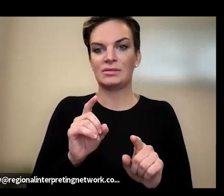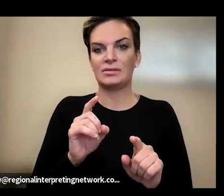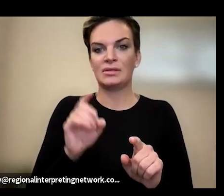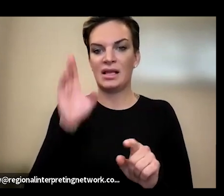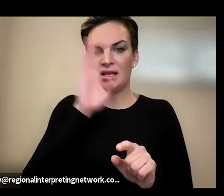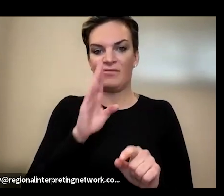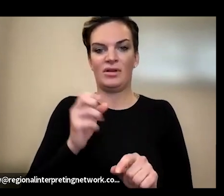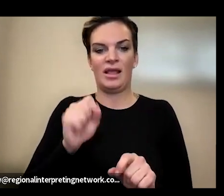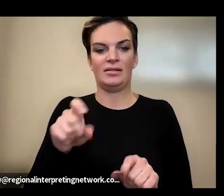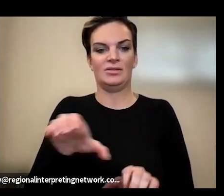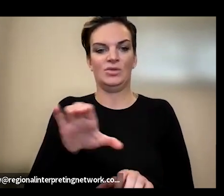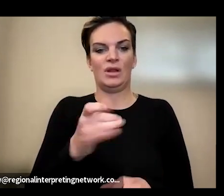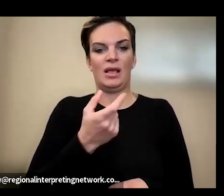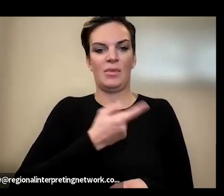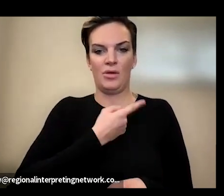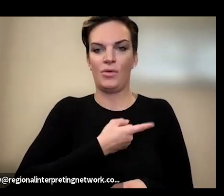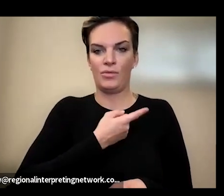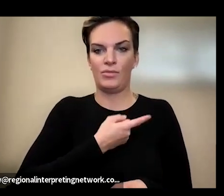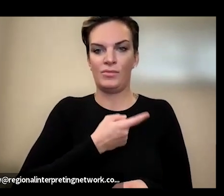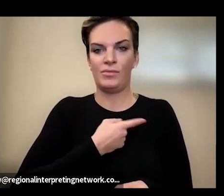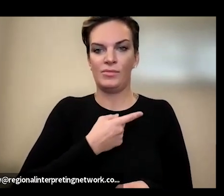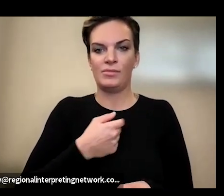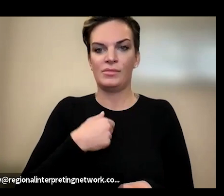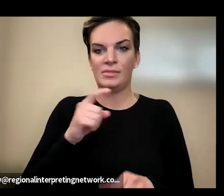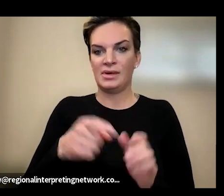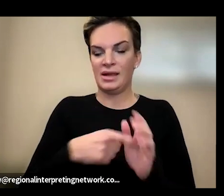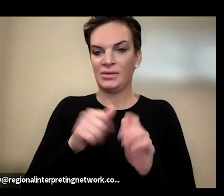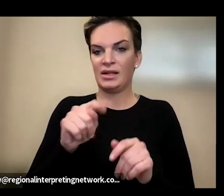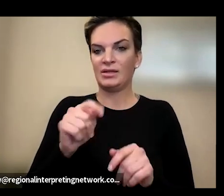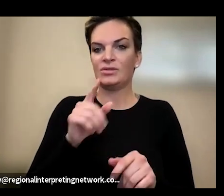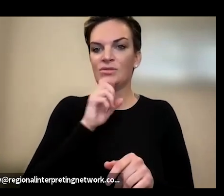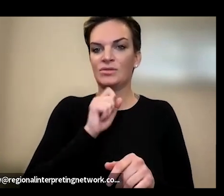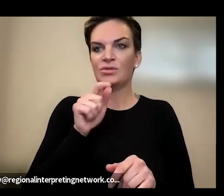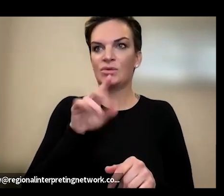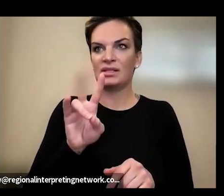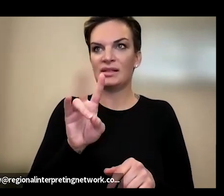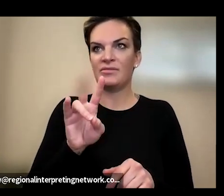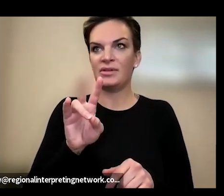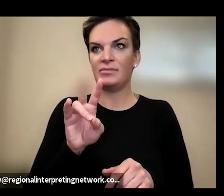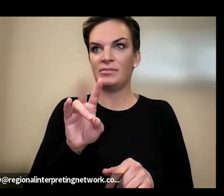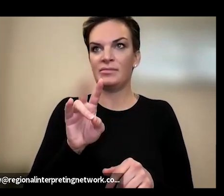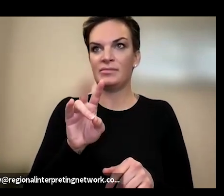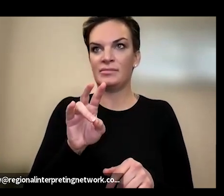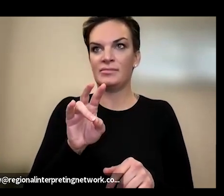do that before. I had to, at 27, figure out how to appeal a health insurance claim, right, because